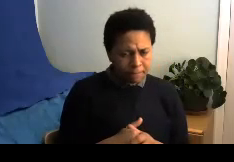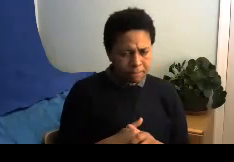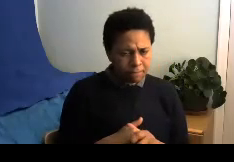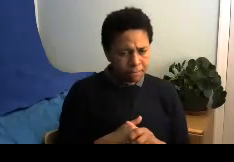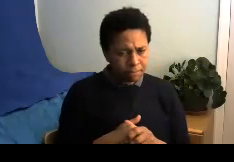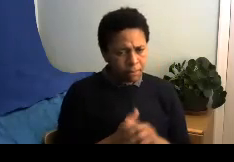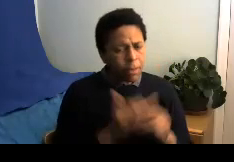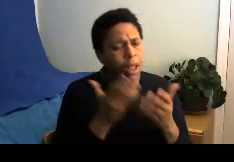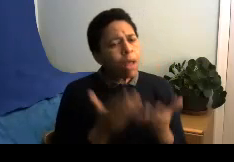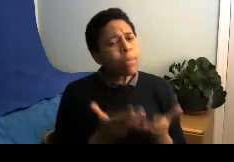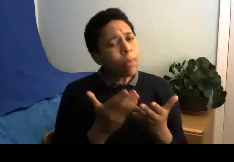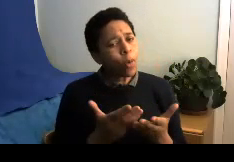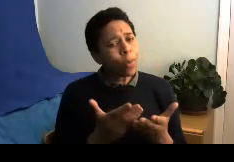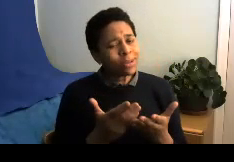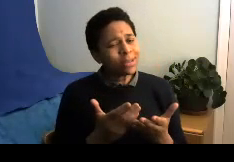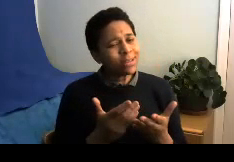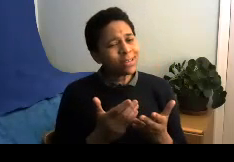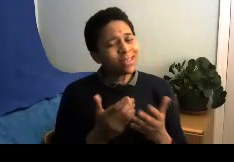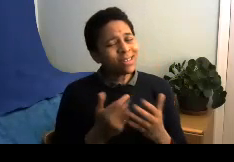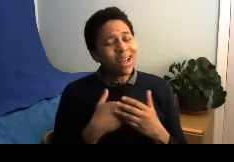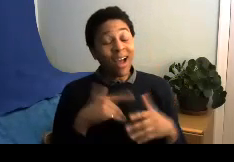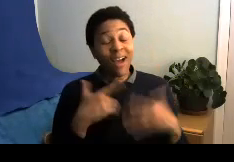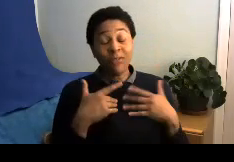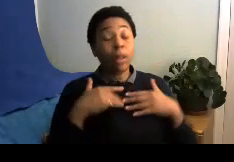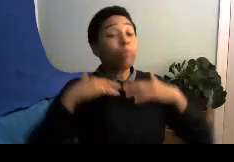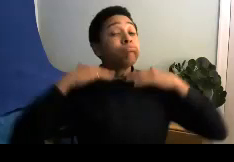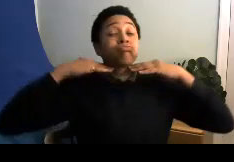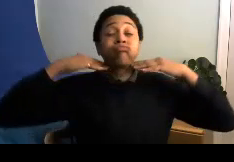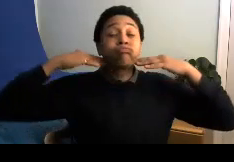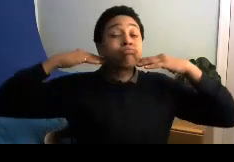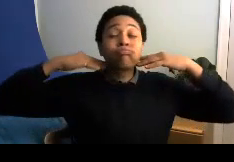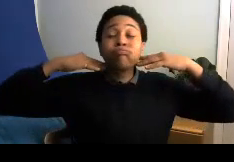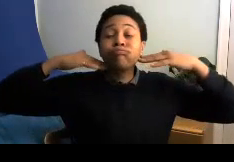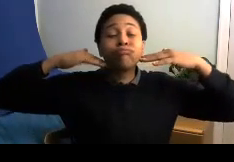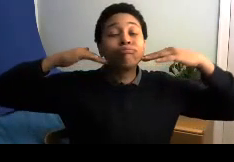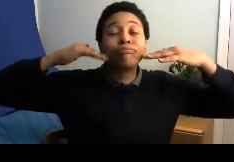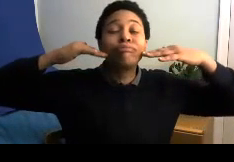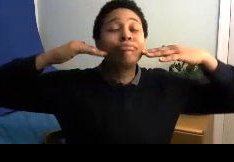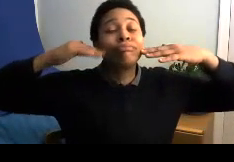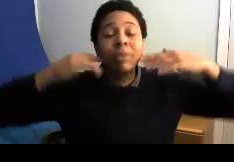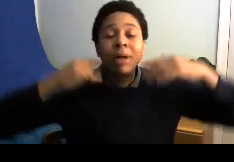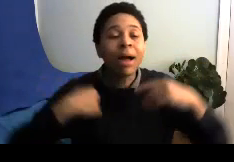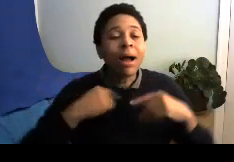down. And it's difficult for me to read, raise my head and sort